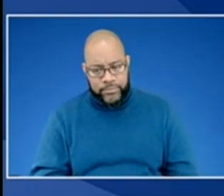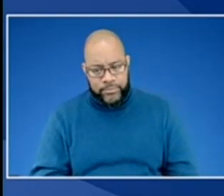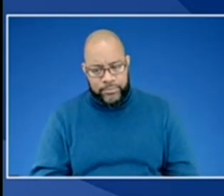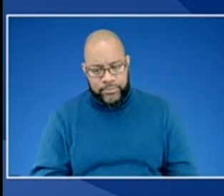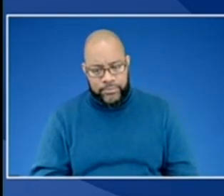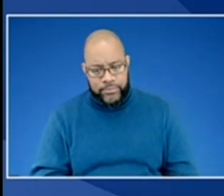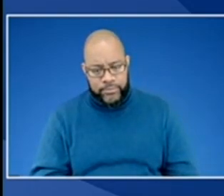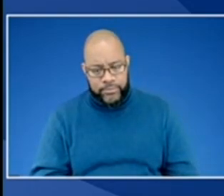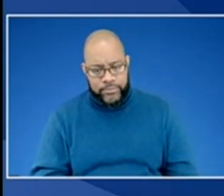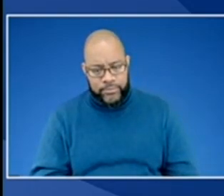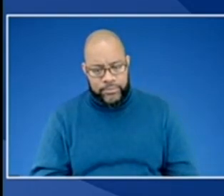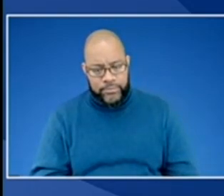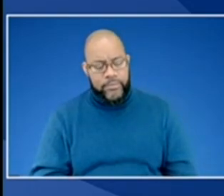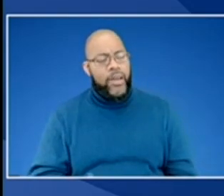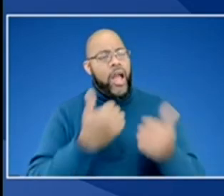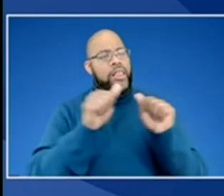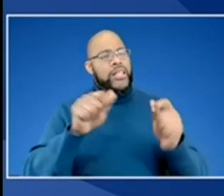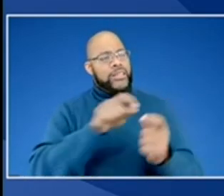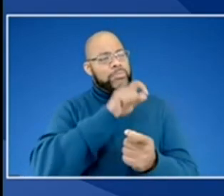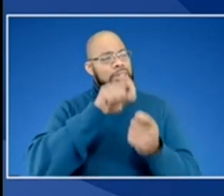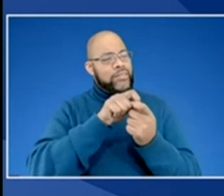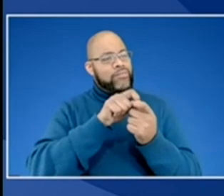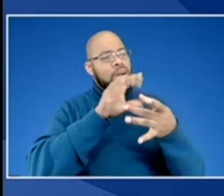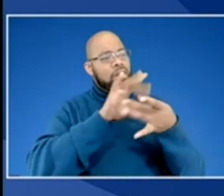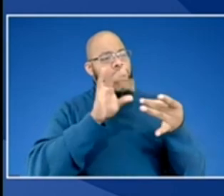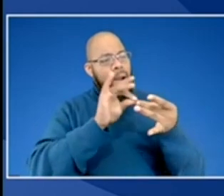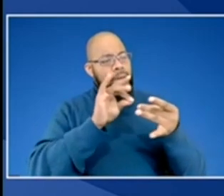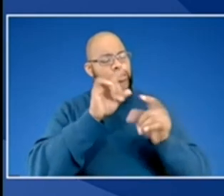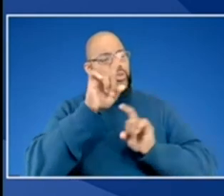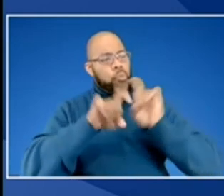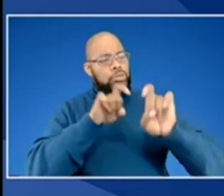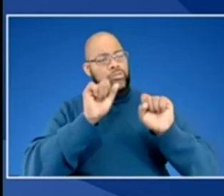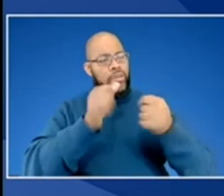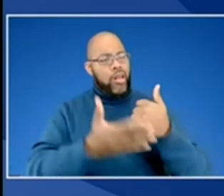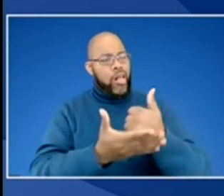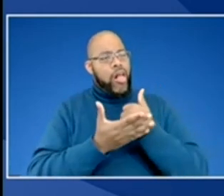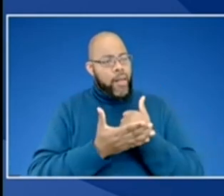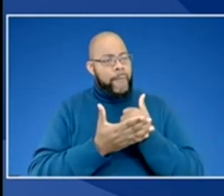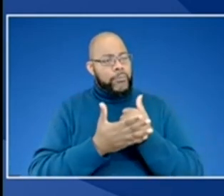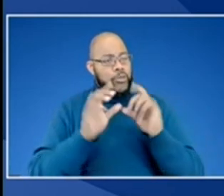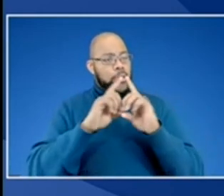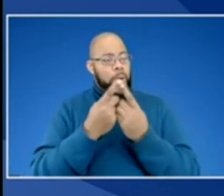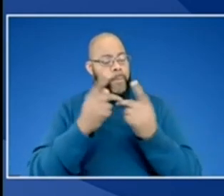Anything specific, comments or questions that can help inform the Department?